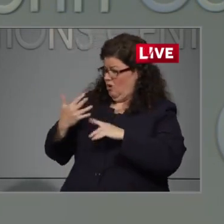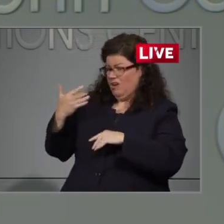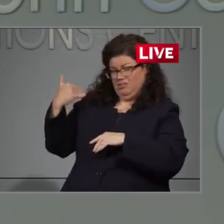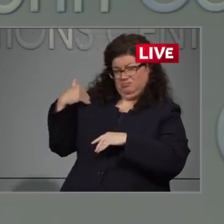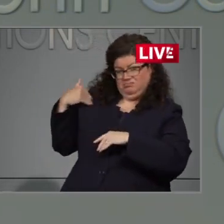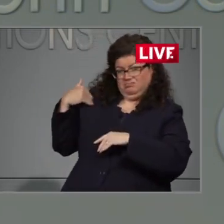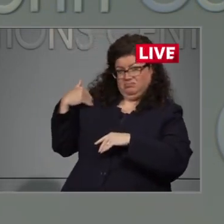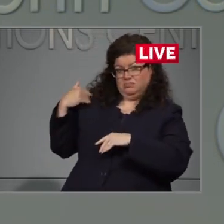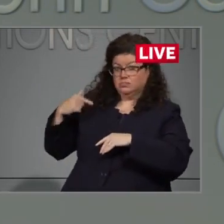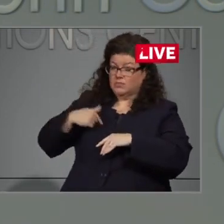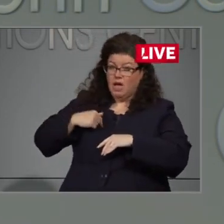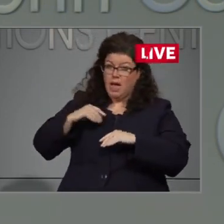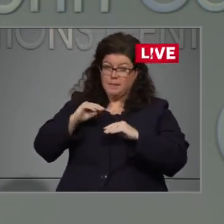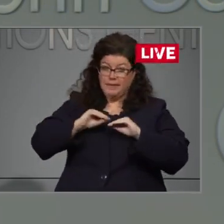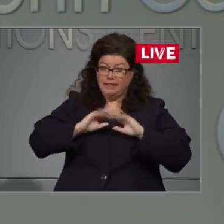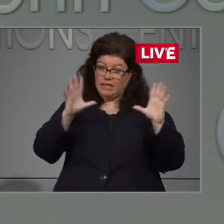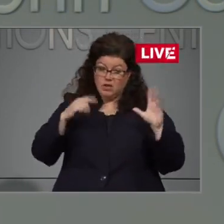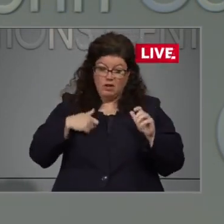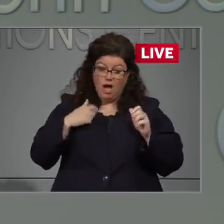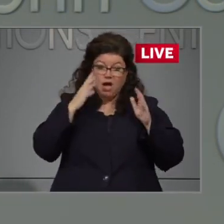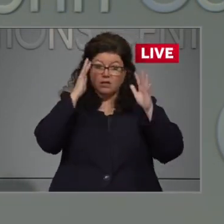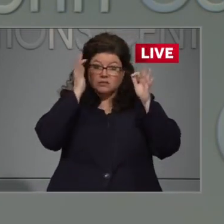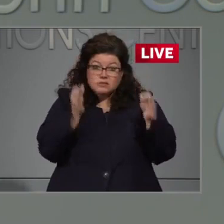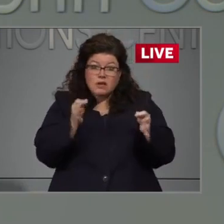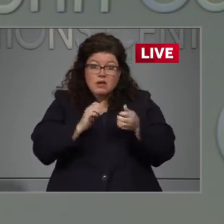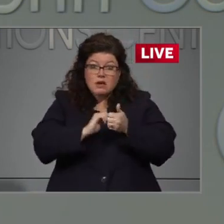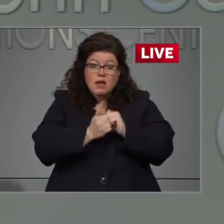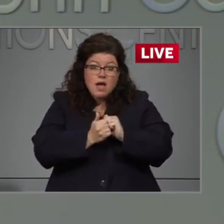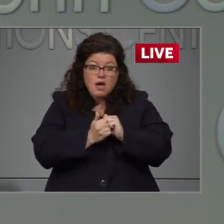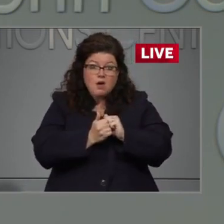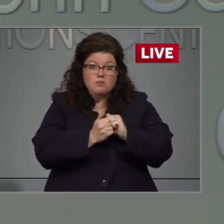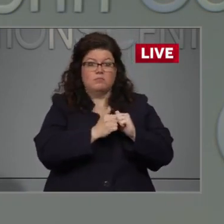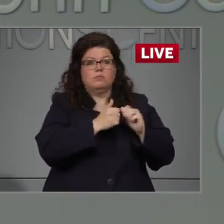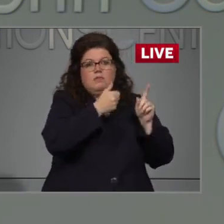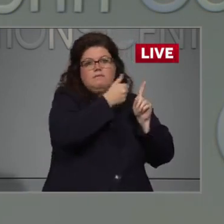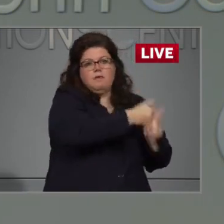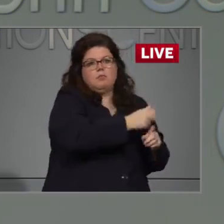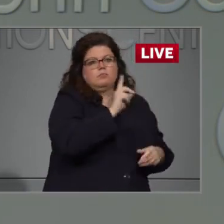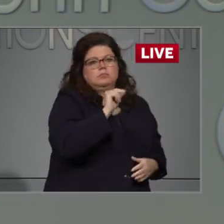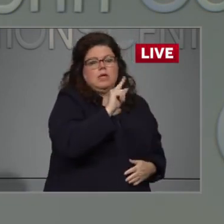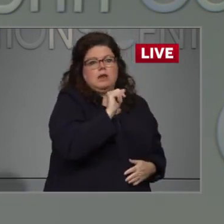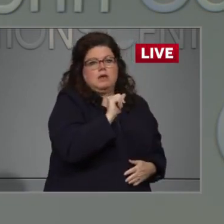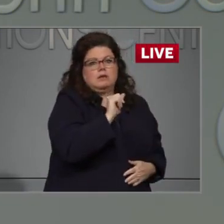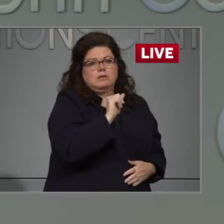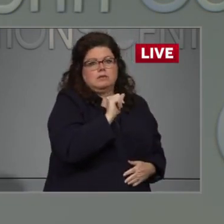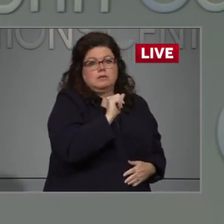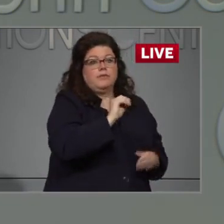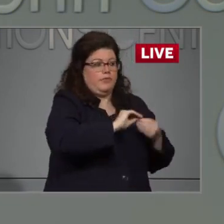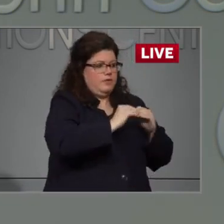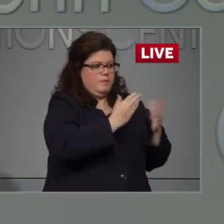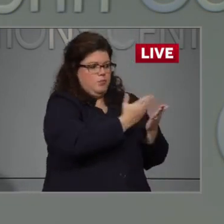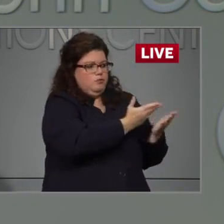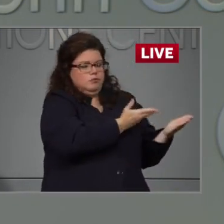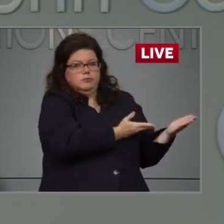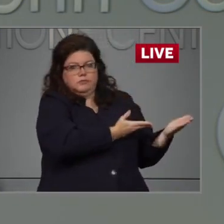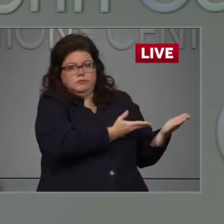SINCE THE BEGINNING OF THIS PANDEMIC, I’VE BEEN CLEAR THAT DATA AND SCIENCE WOULD LEAD THE WAY.